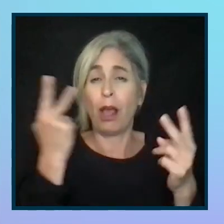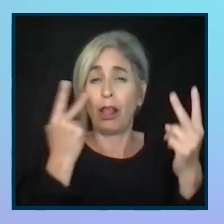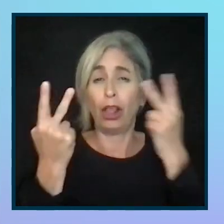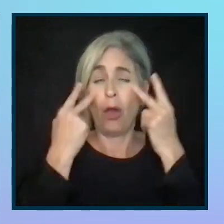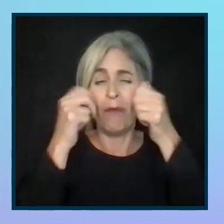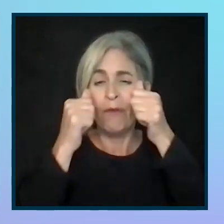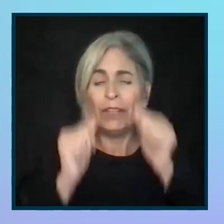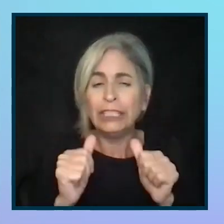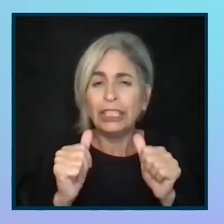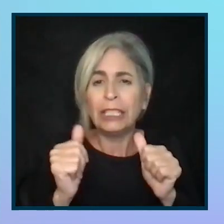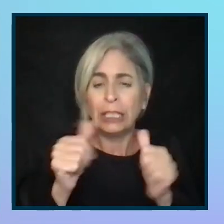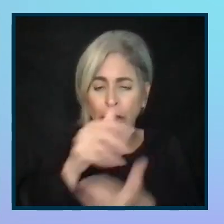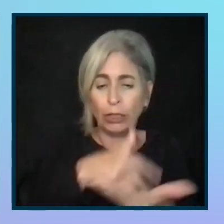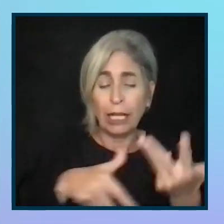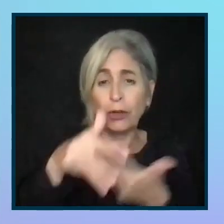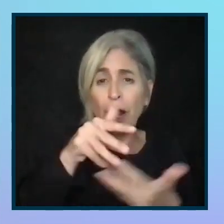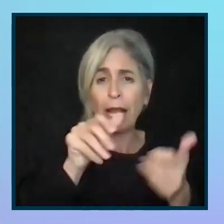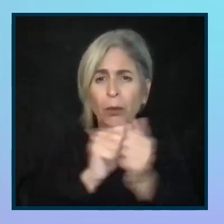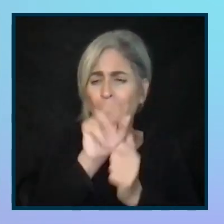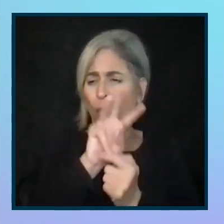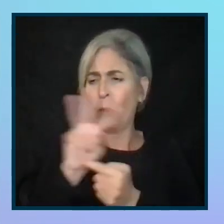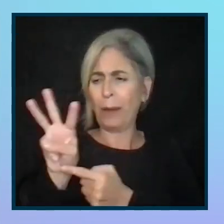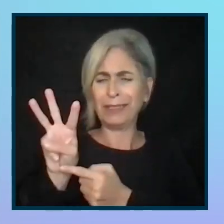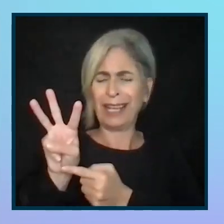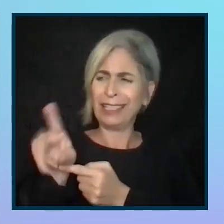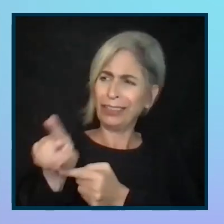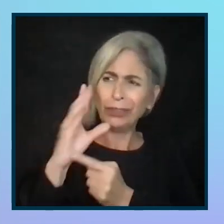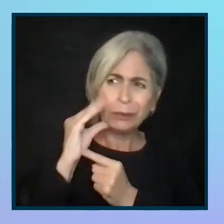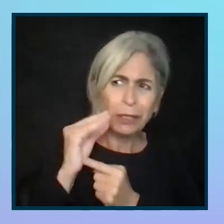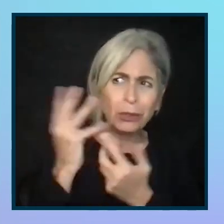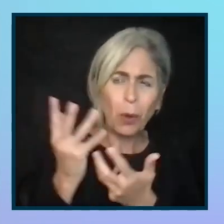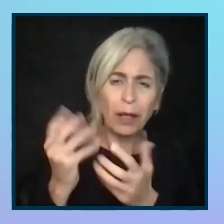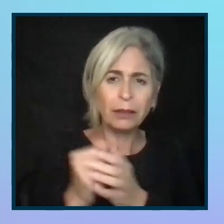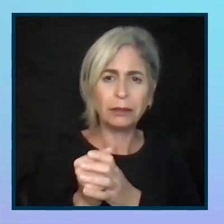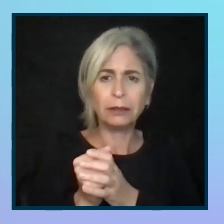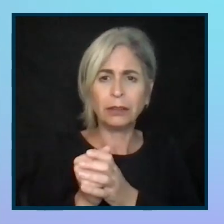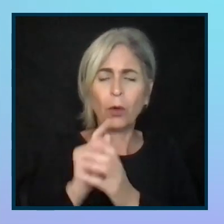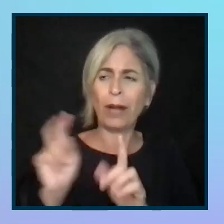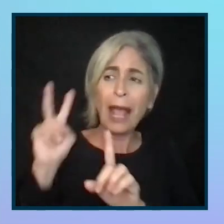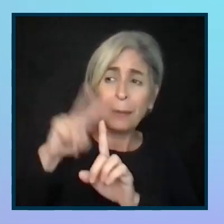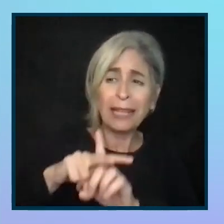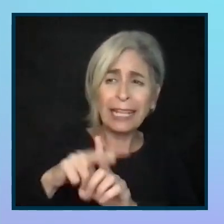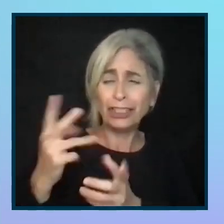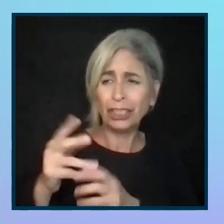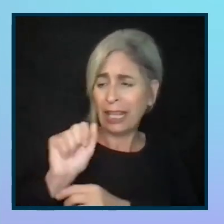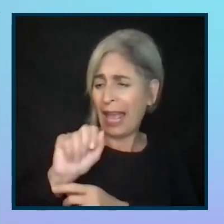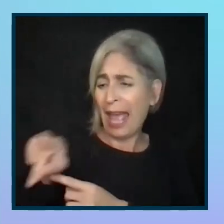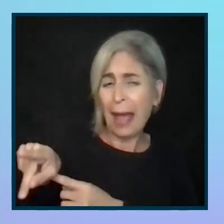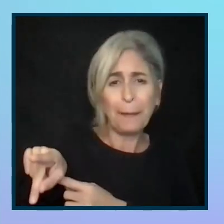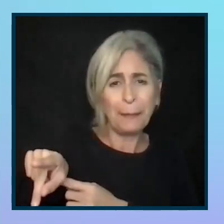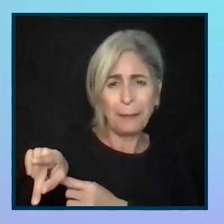trying to interact with a website or an application of some kind, or if you have dyslexia.